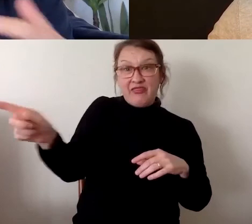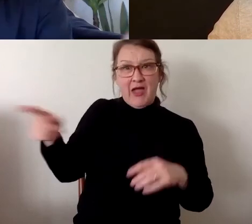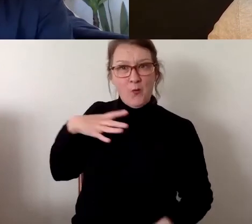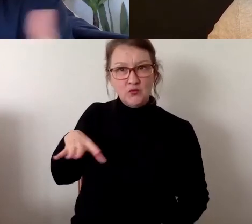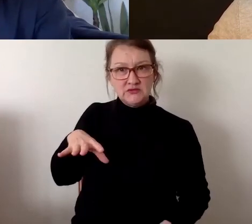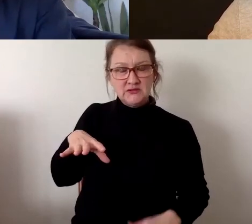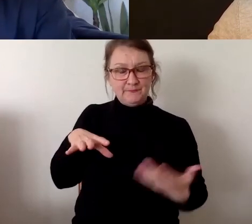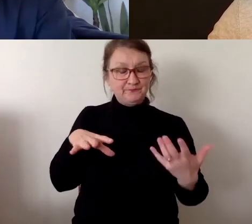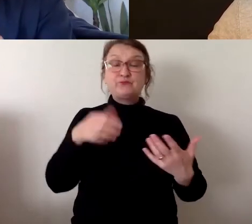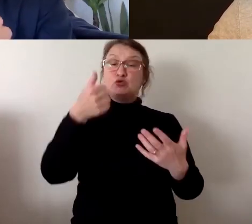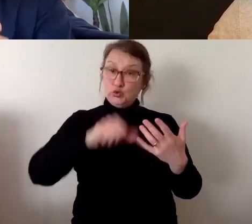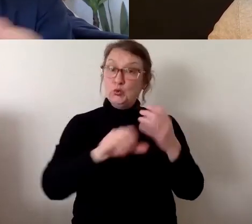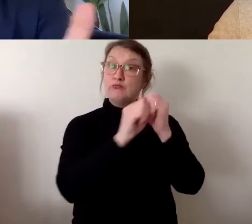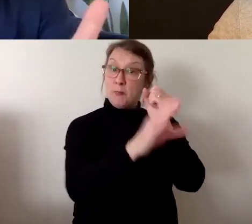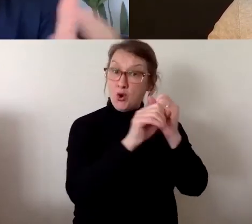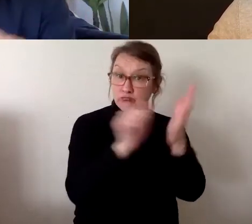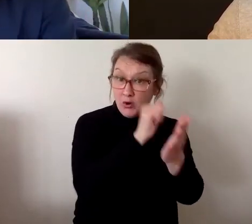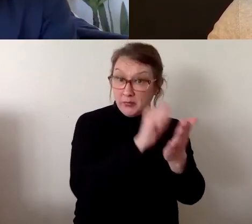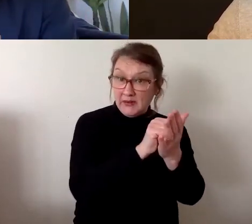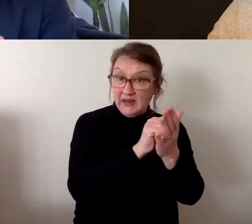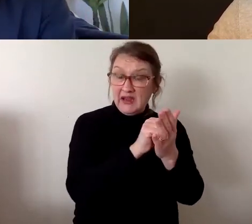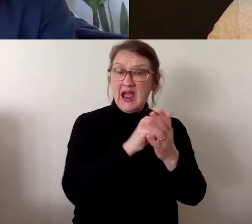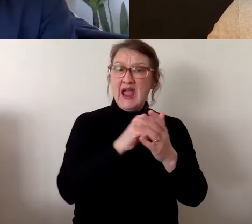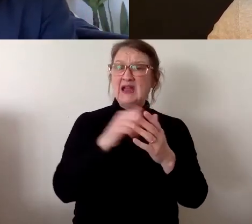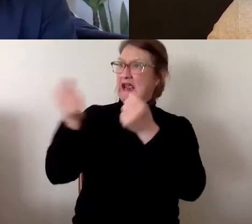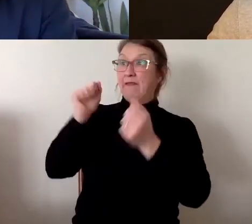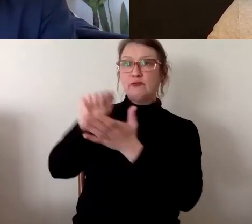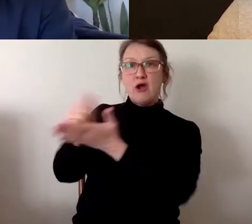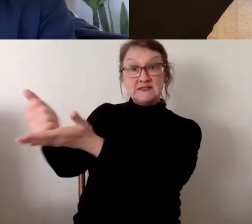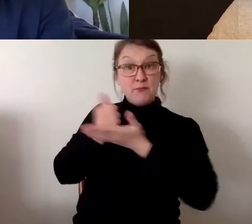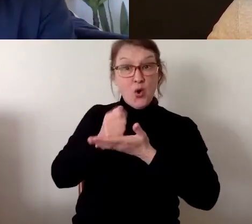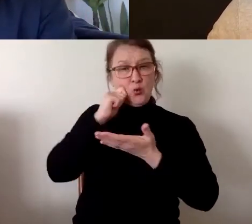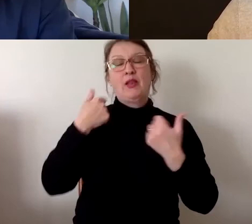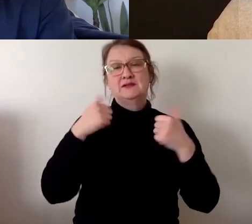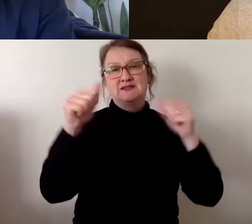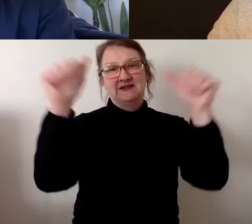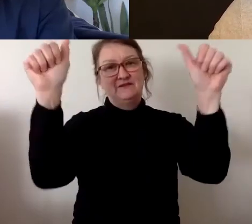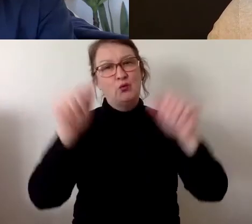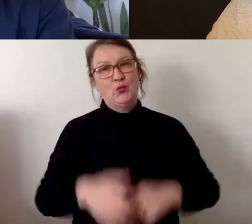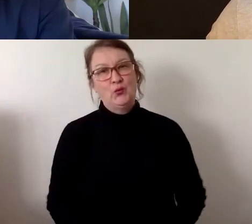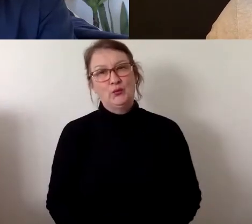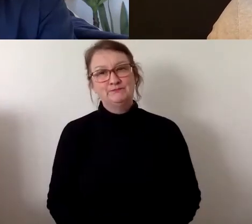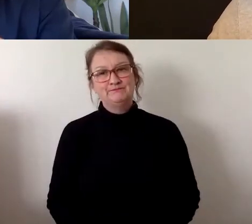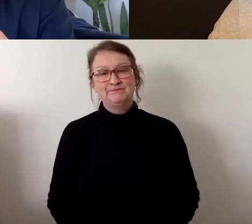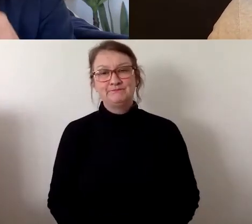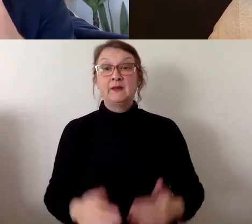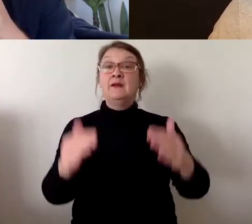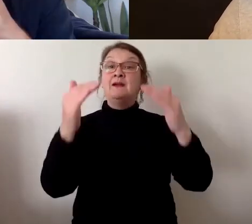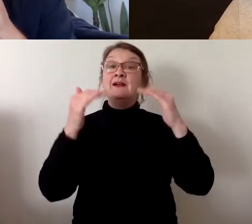it will get legs, has been our experience. KEVIN DU PREEZ: Great. Thanks for that, George.